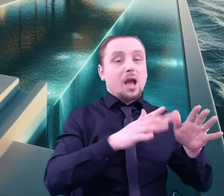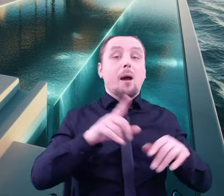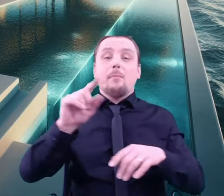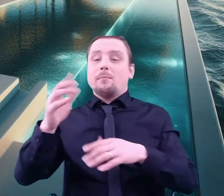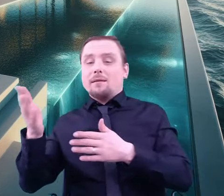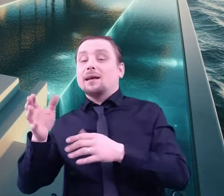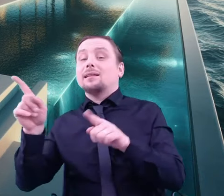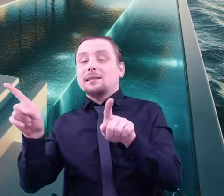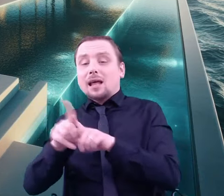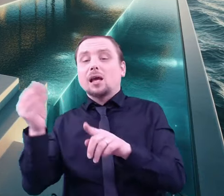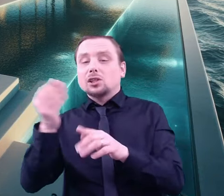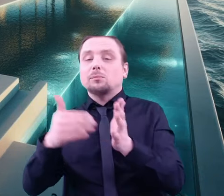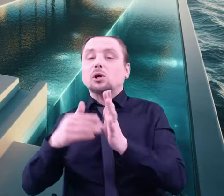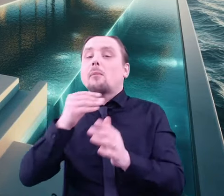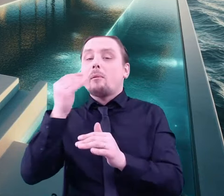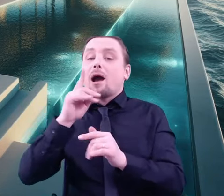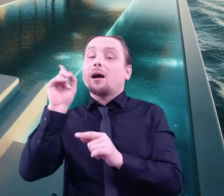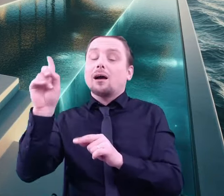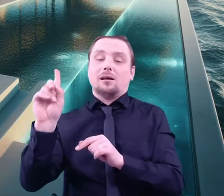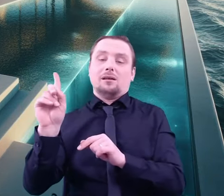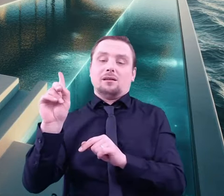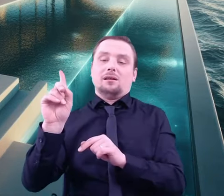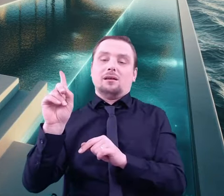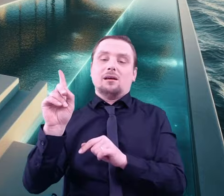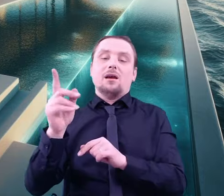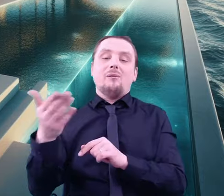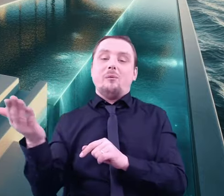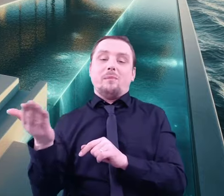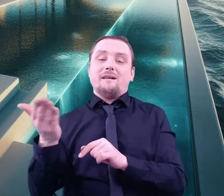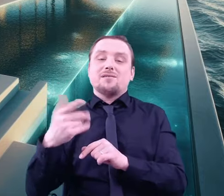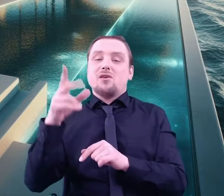Nevertheless, the reality of the villa is already much more impressive.